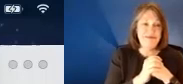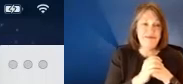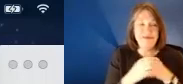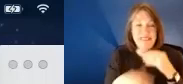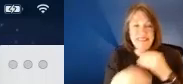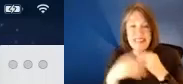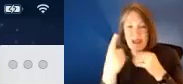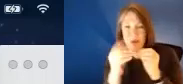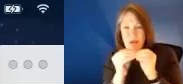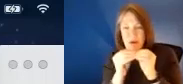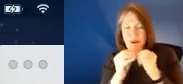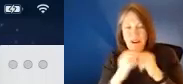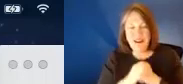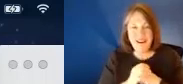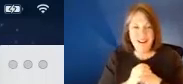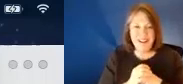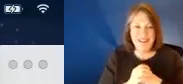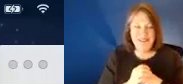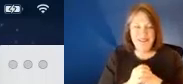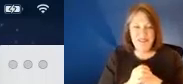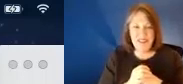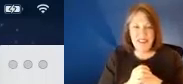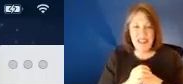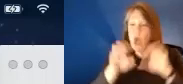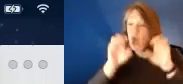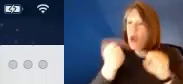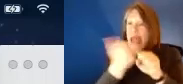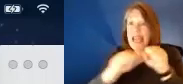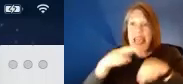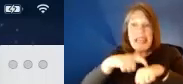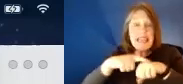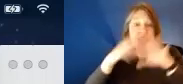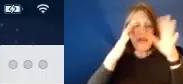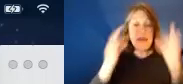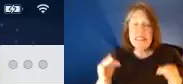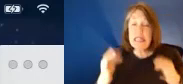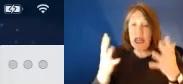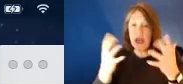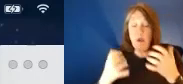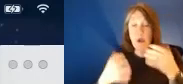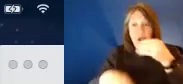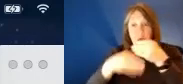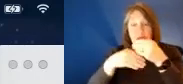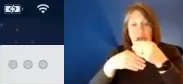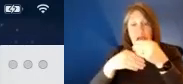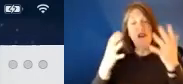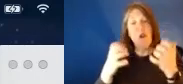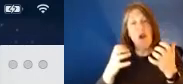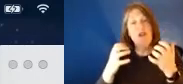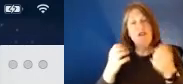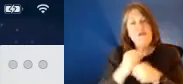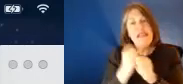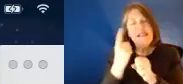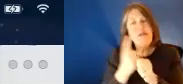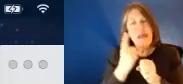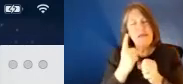06:53:40 At any time, you can decide that you want to personalize the look of your poster,